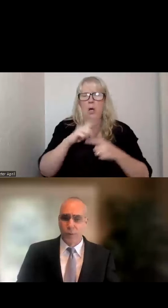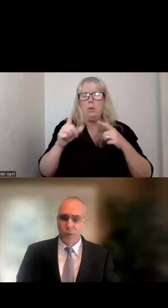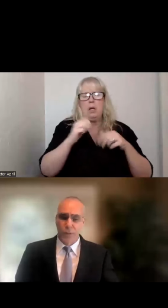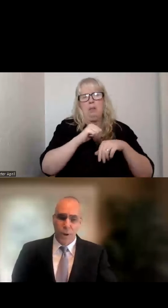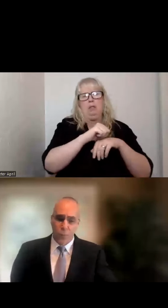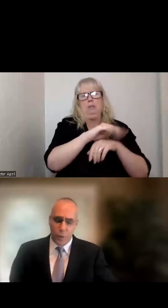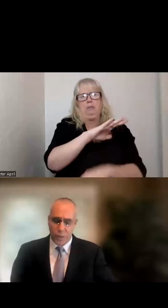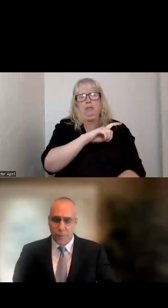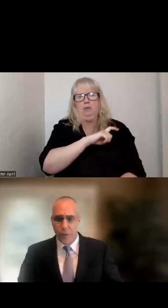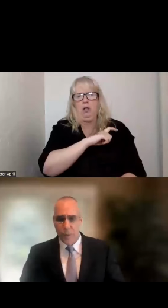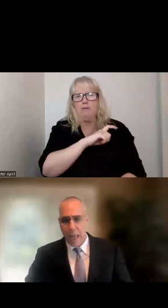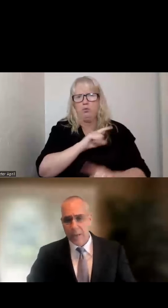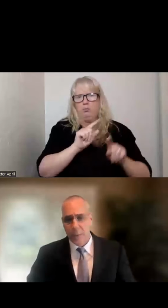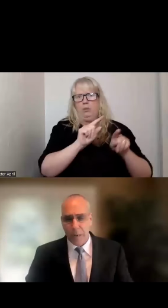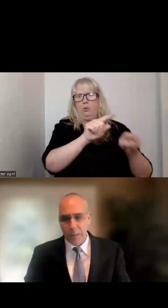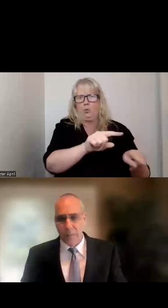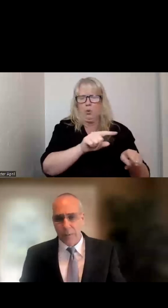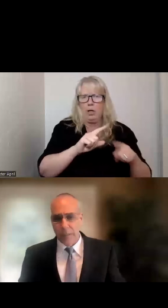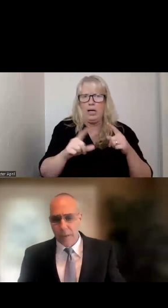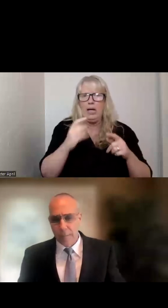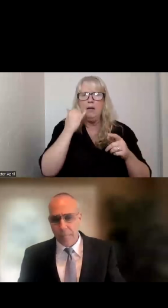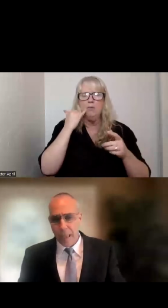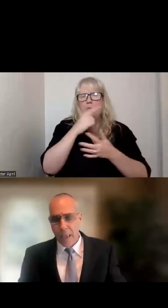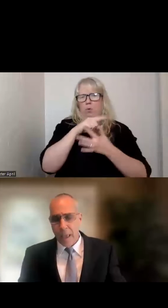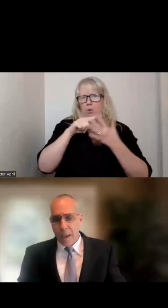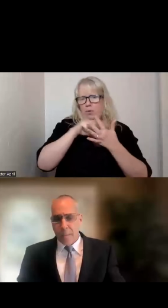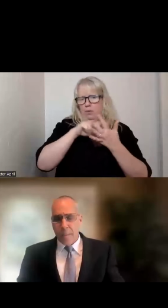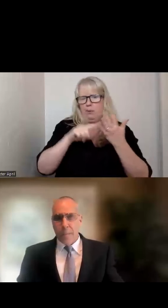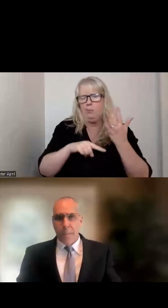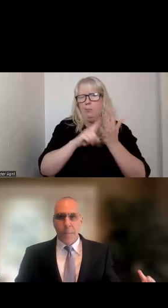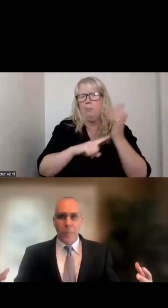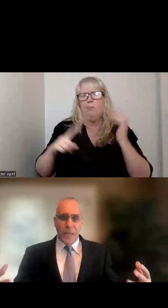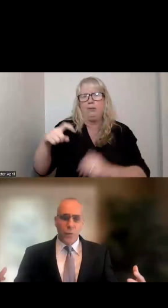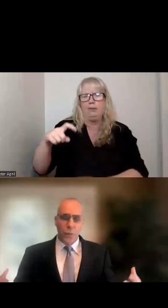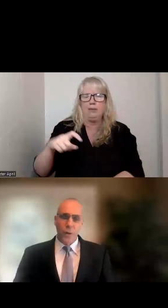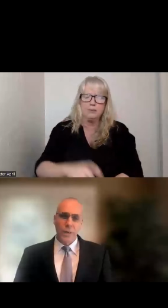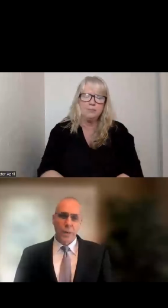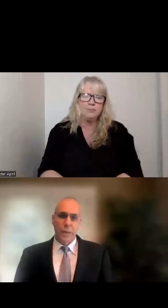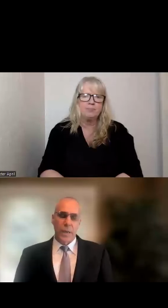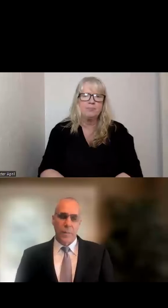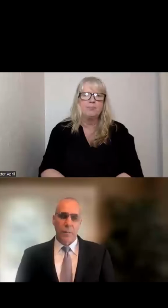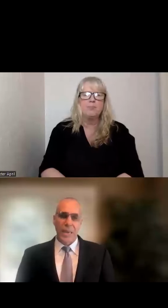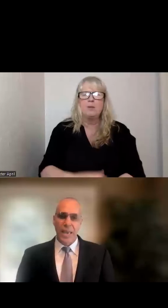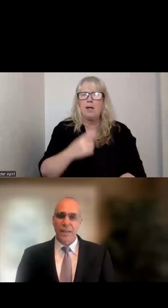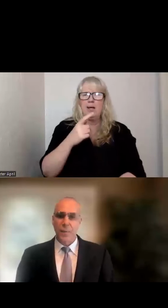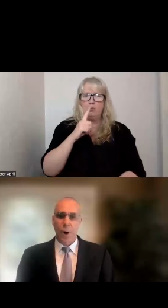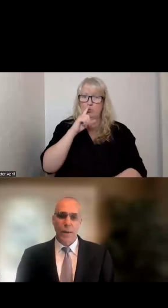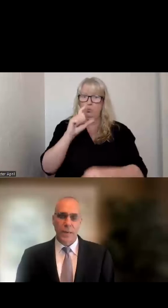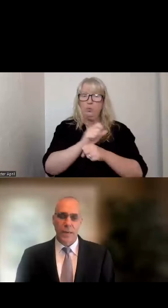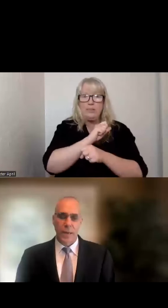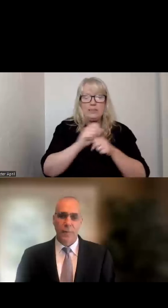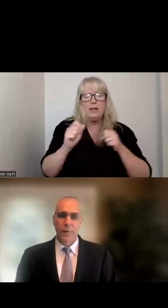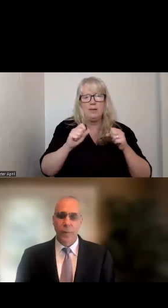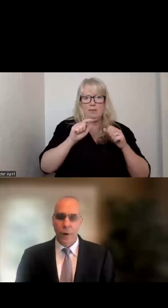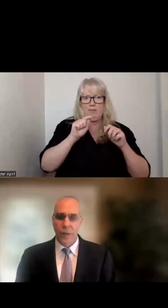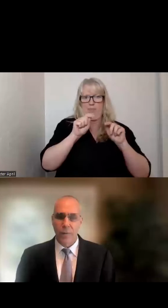SERVICES FOR THE SAFETY ASPECT. THIS BEGINS THE PROCESS OF DIVERTING